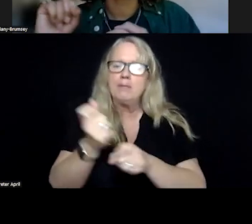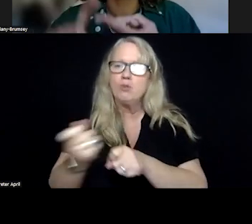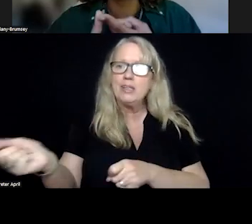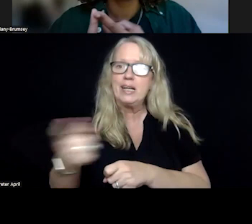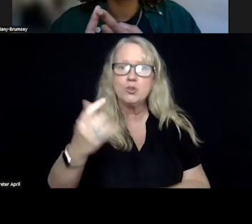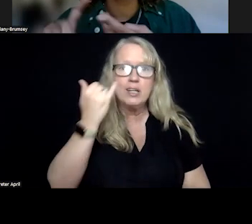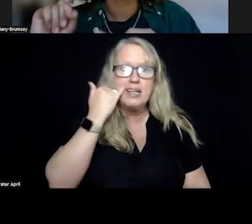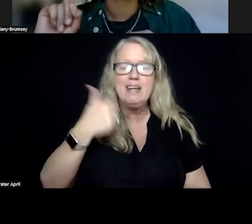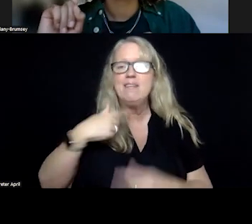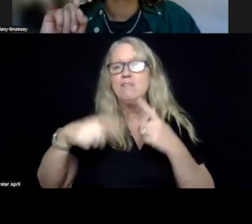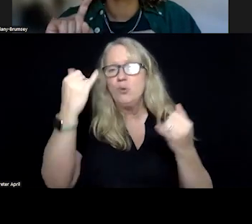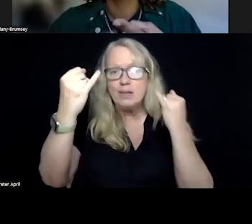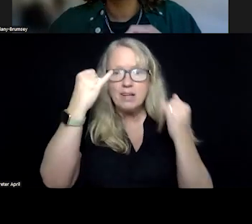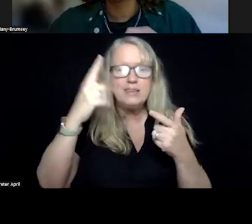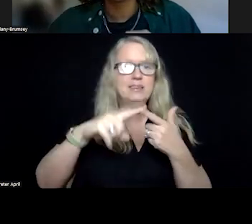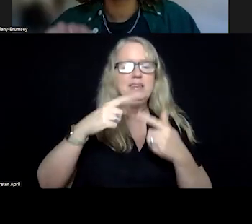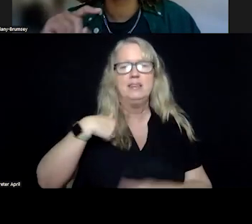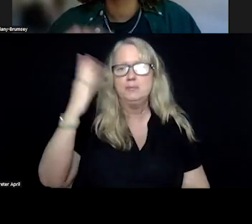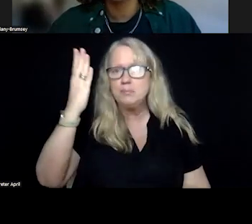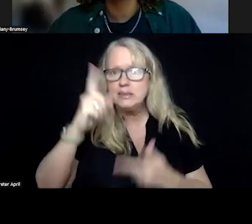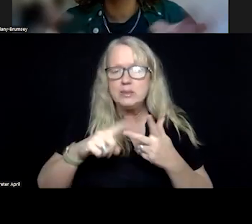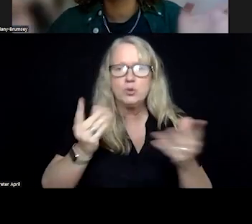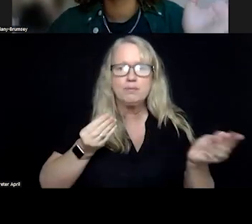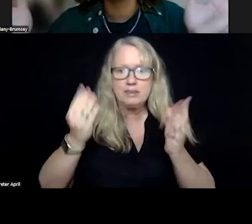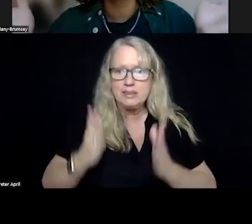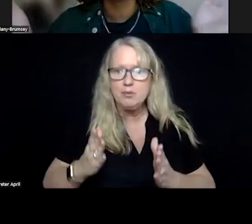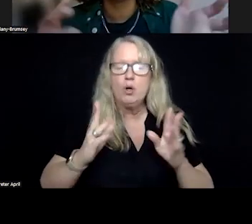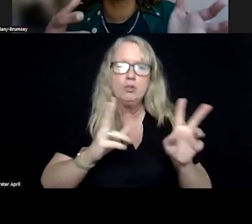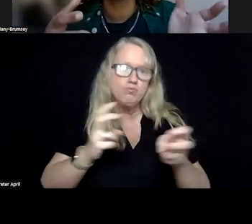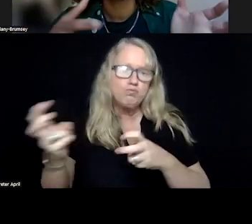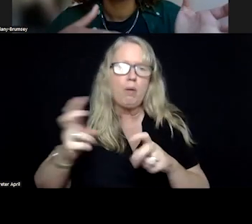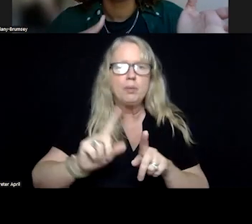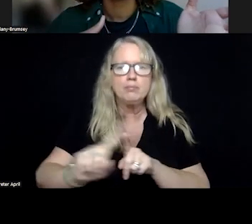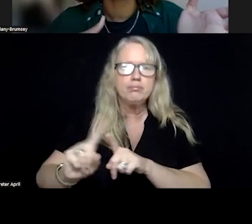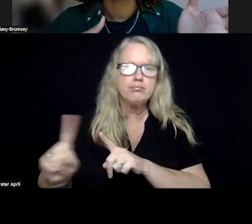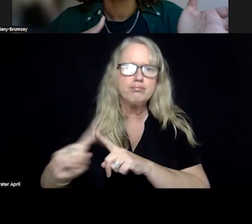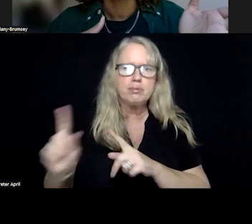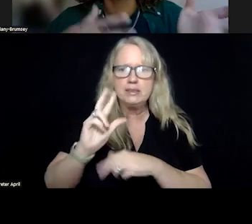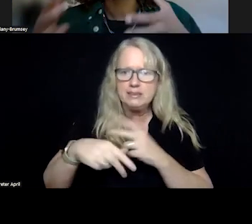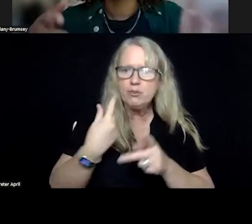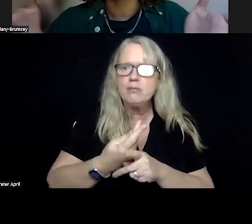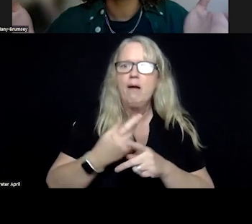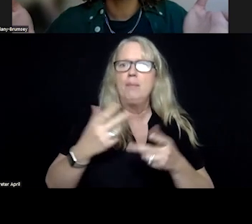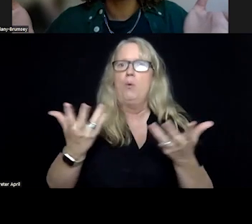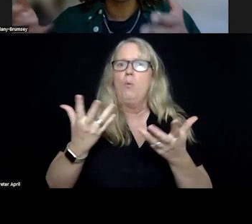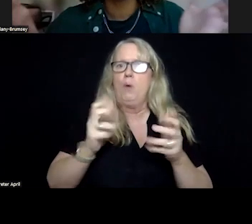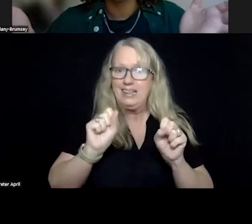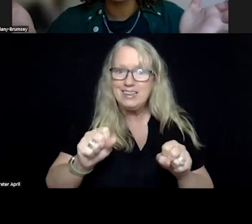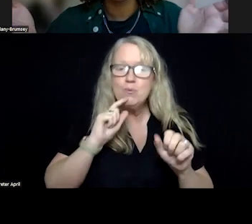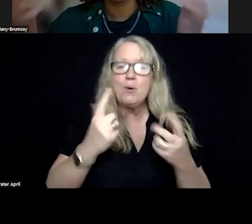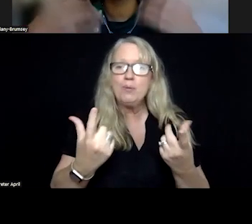OF SPEAKERS OR FACILITATORS OF TOPICS OF WHAT WE SHOULD DO IN THE CRISIS JAM,